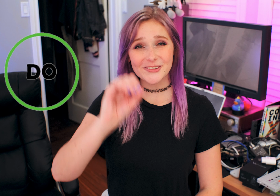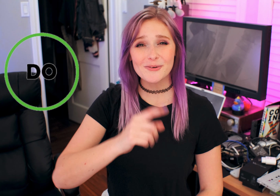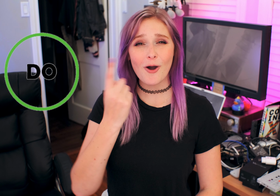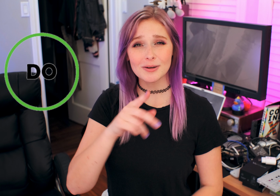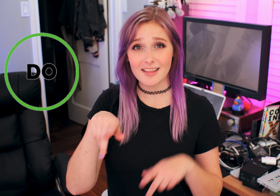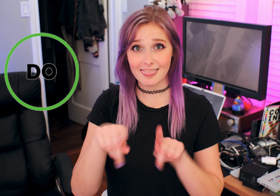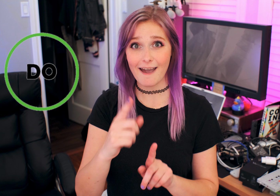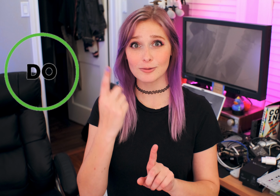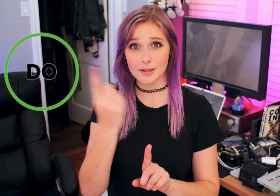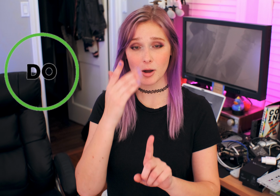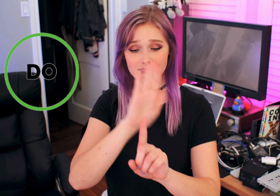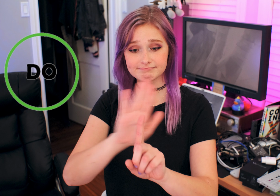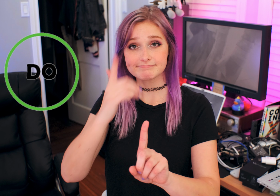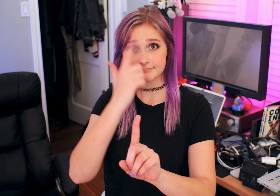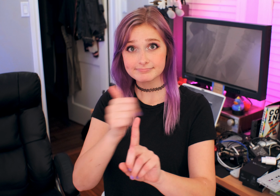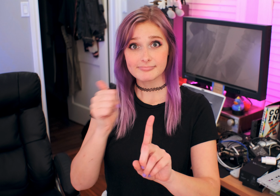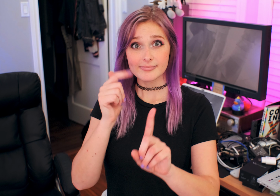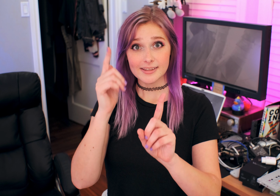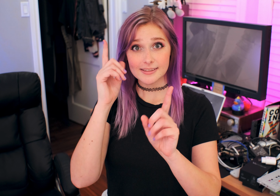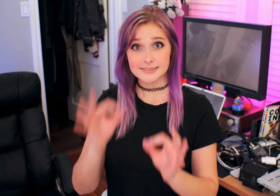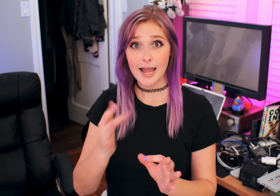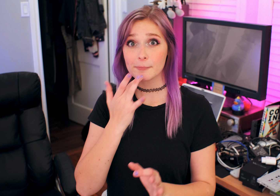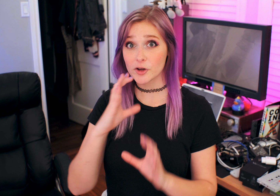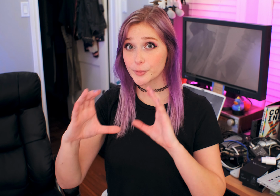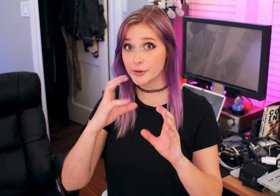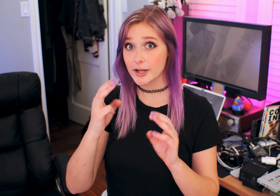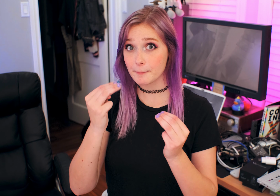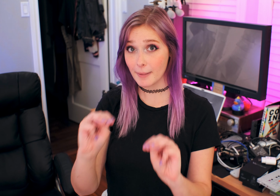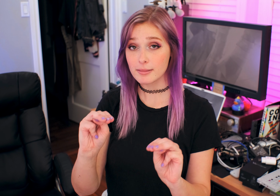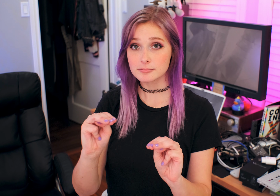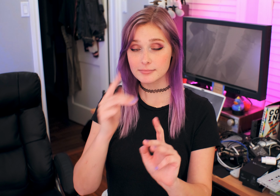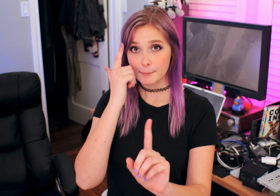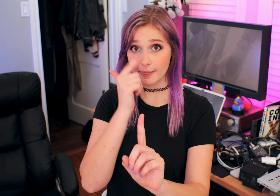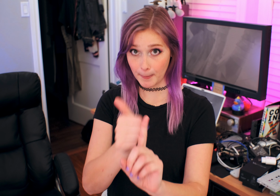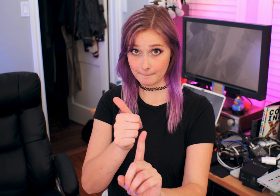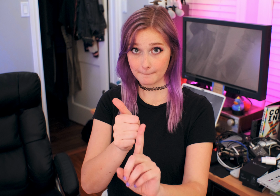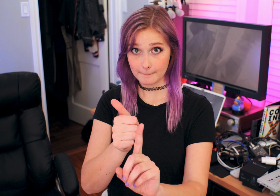Allow each person to decide their preferred method of communication,